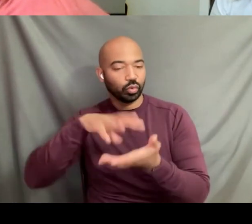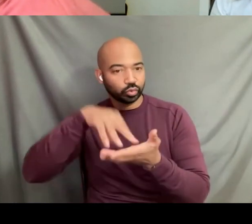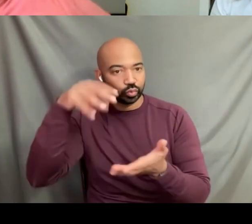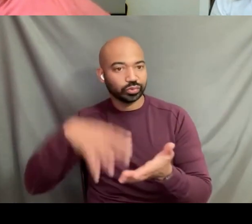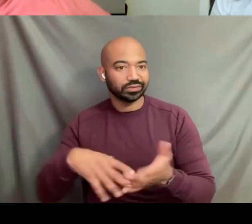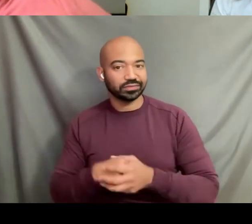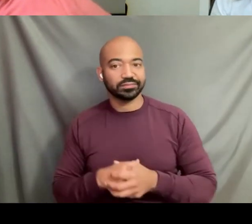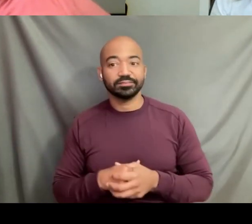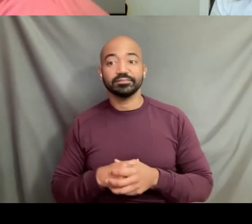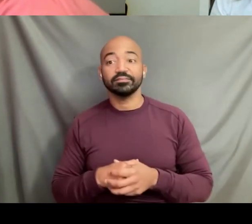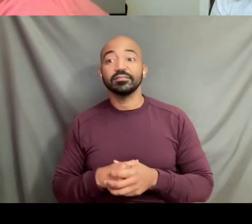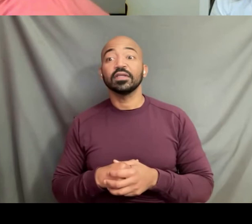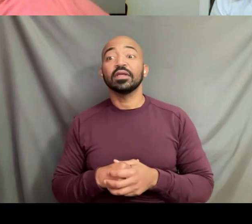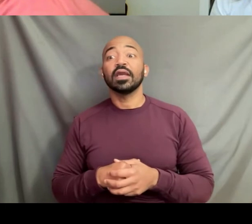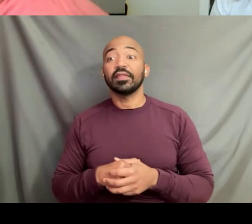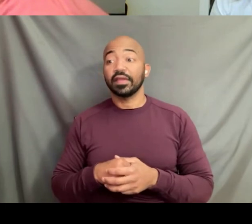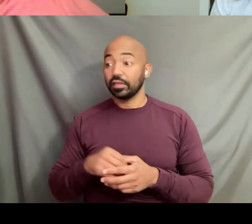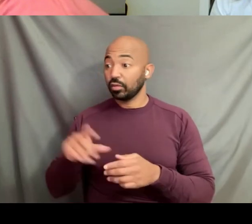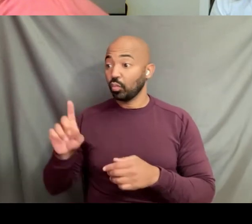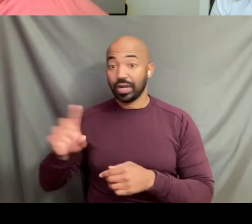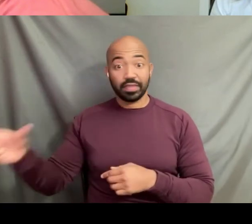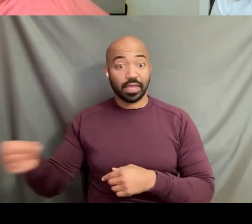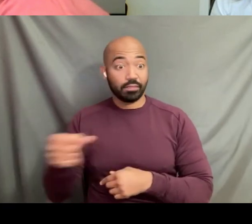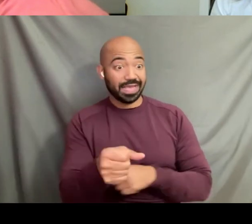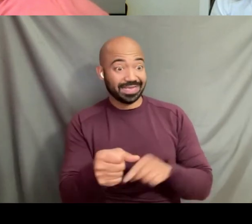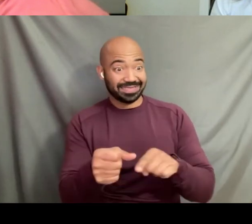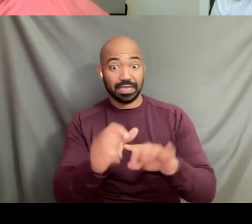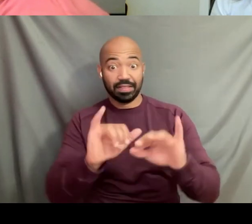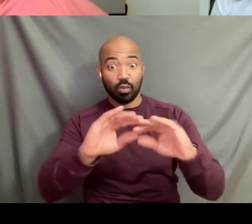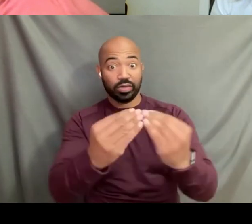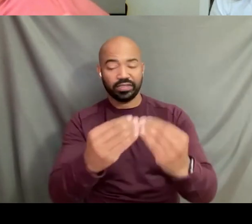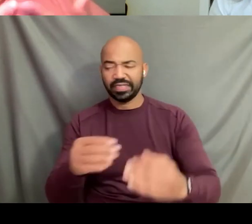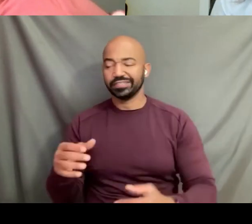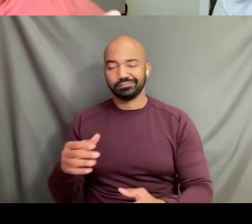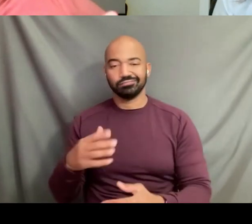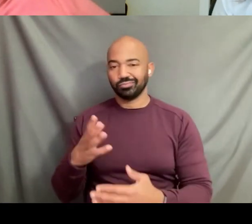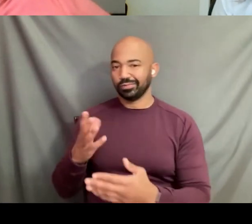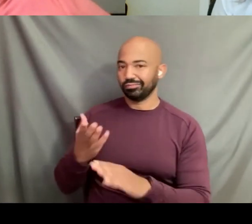organizations. The difference with college age students is that, because they're adults,